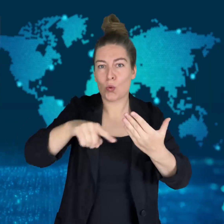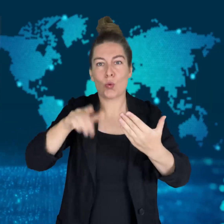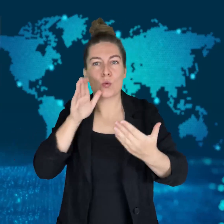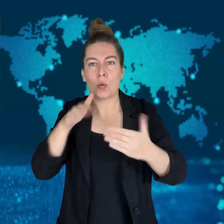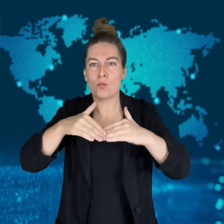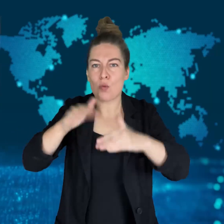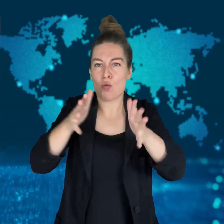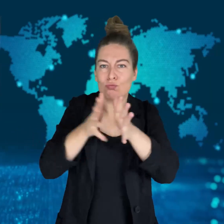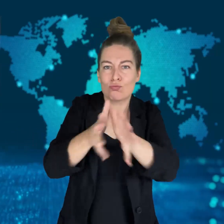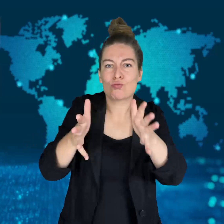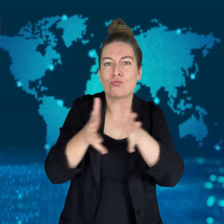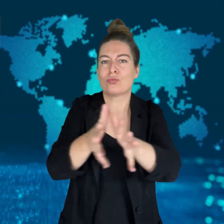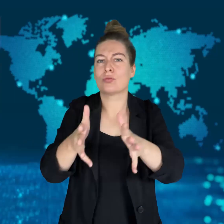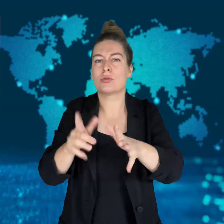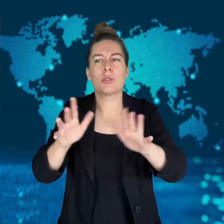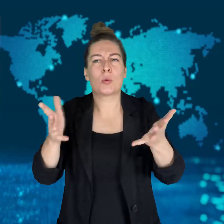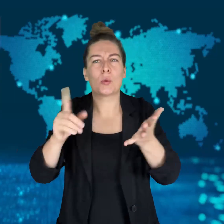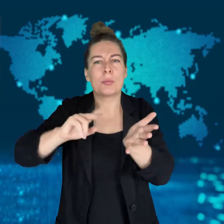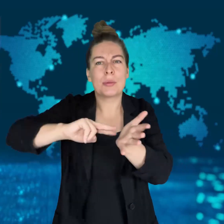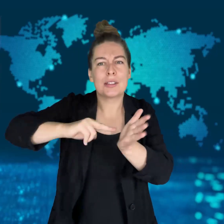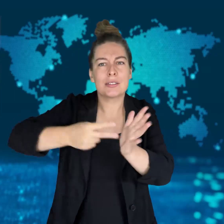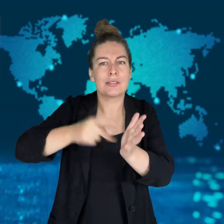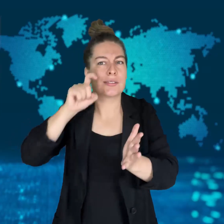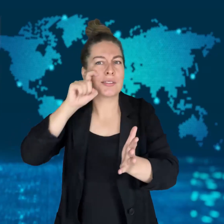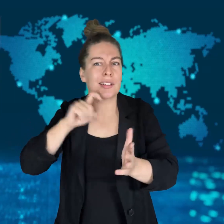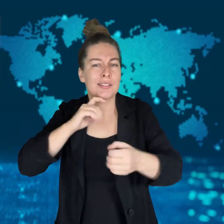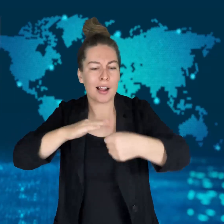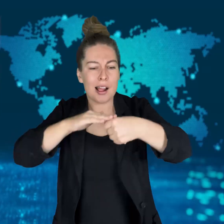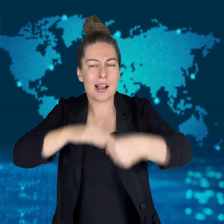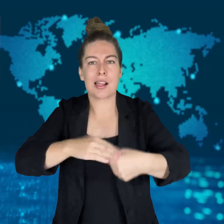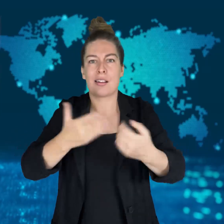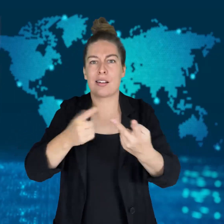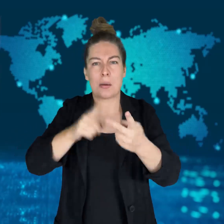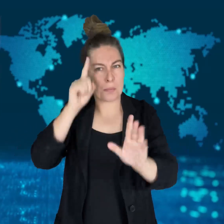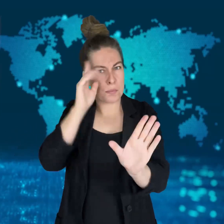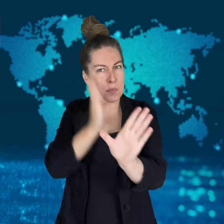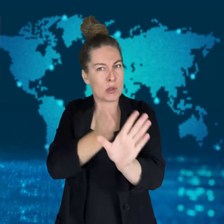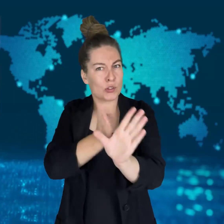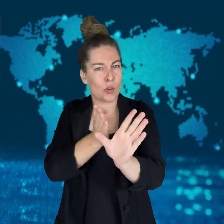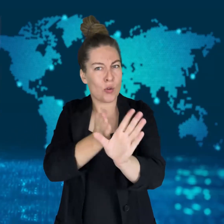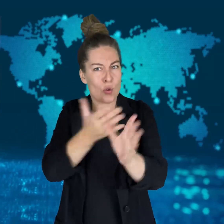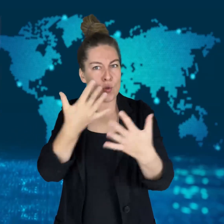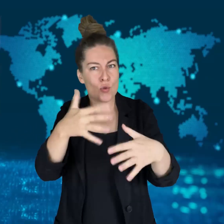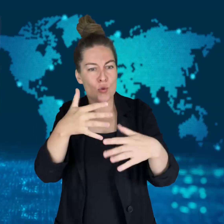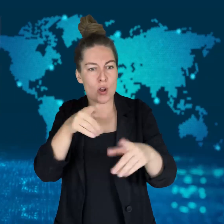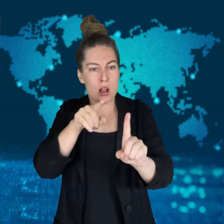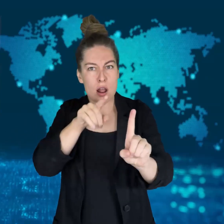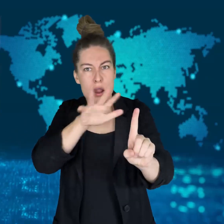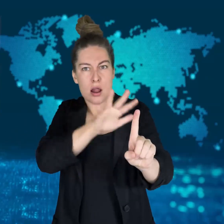As a result, there will be a new campaign in schools that will address sexism,